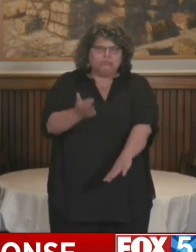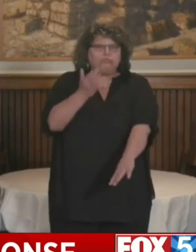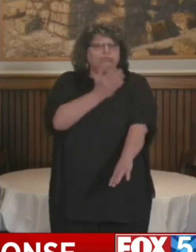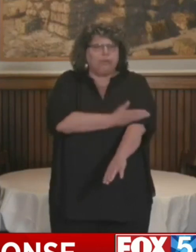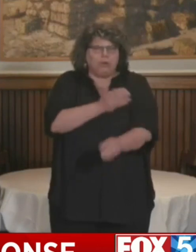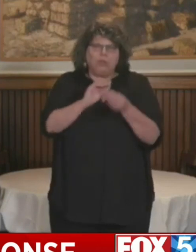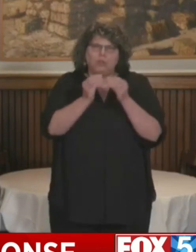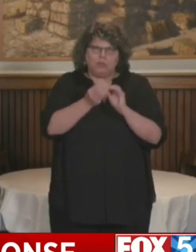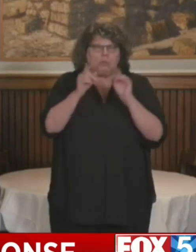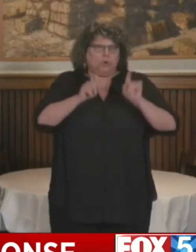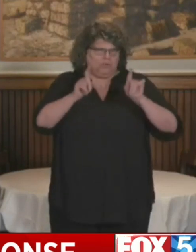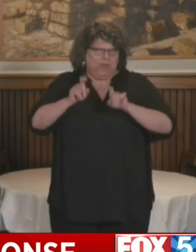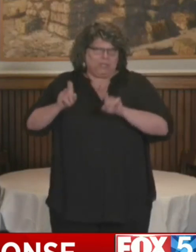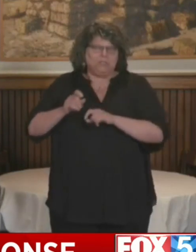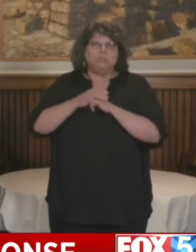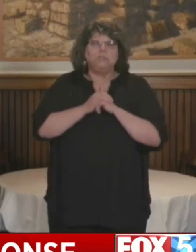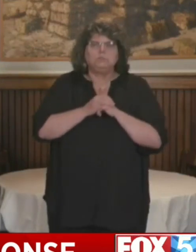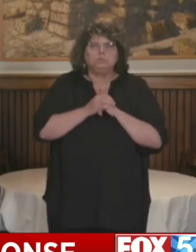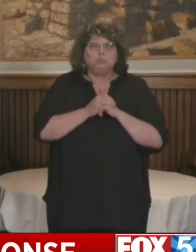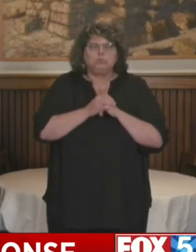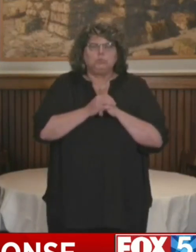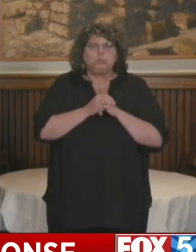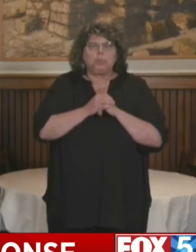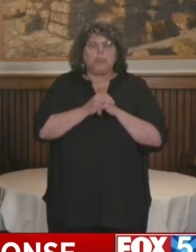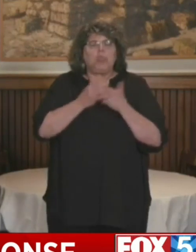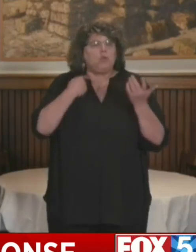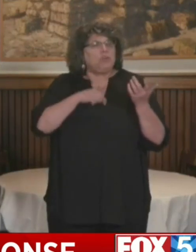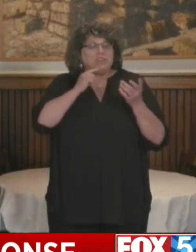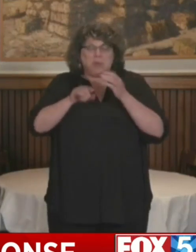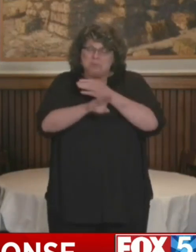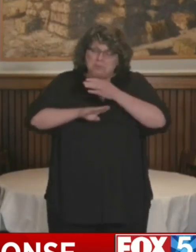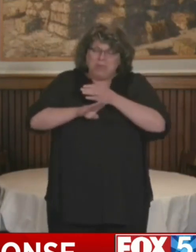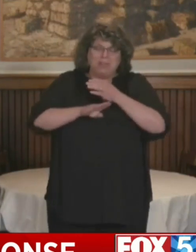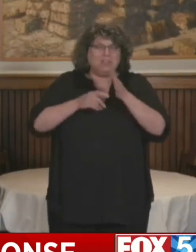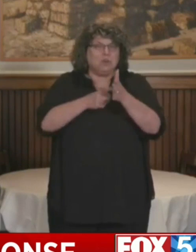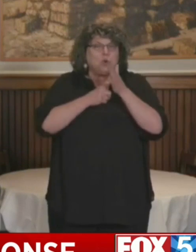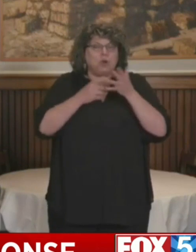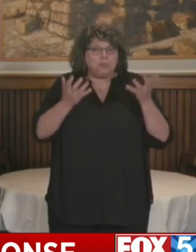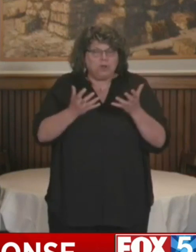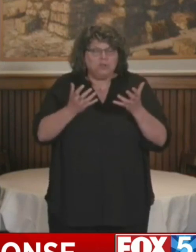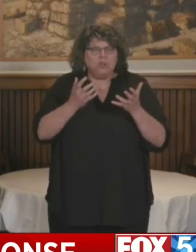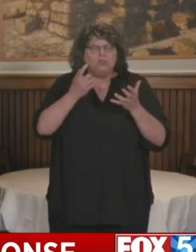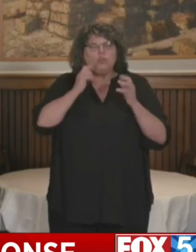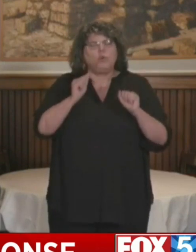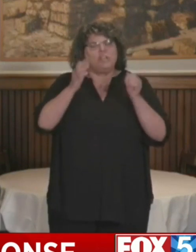IN THE LAST 24 HOURS WERE CONDUCTED. IN THE STATE WE'RE MAKING REAL PROGRESS ON OUR